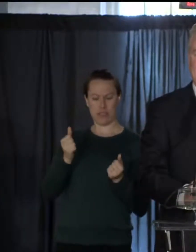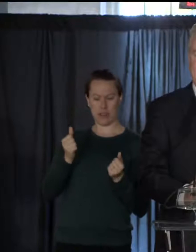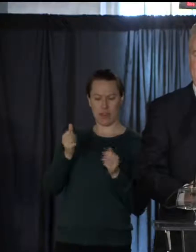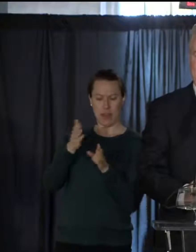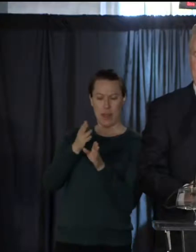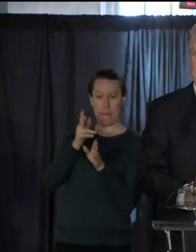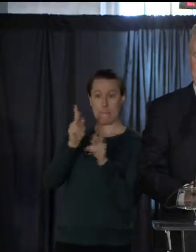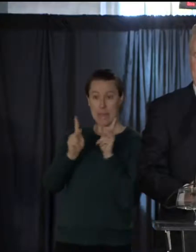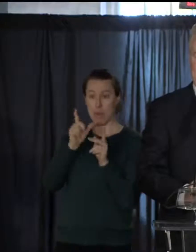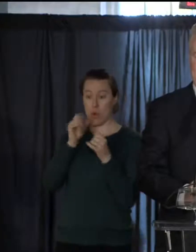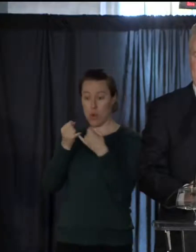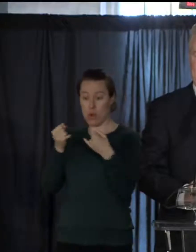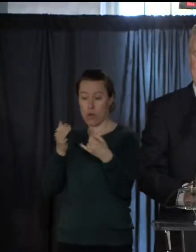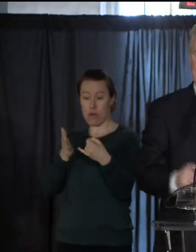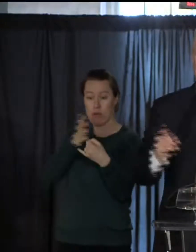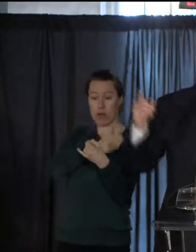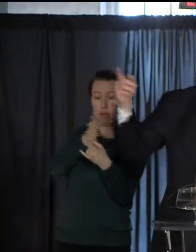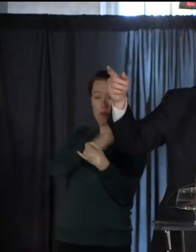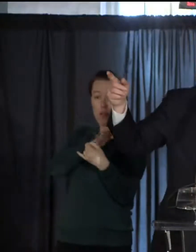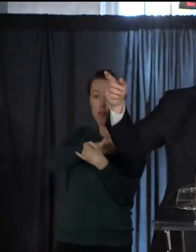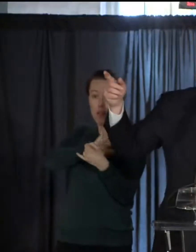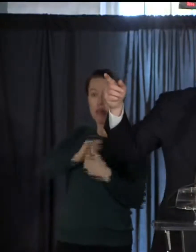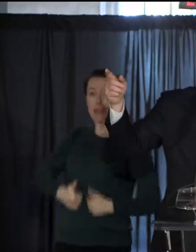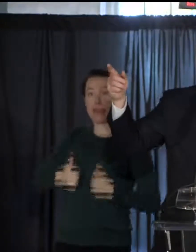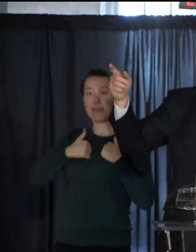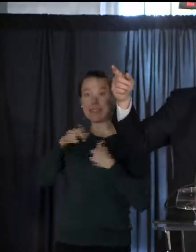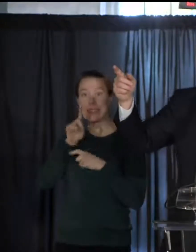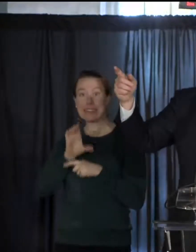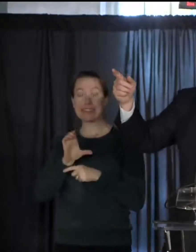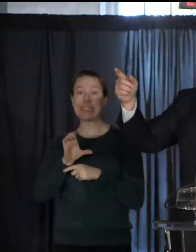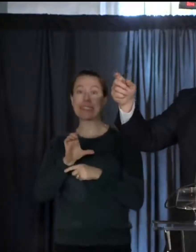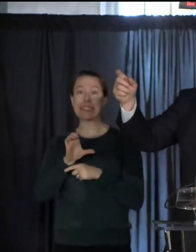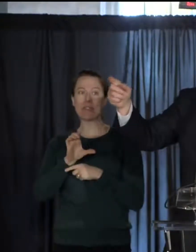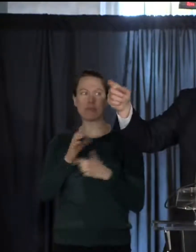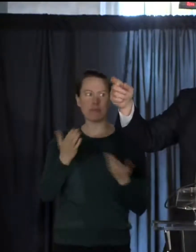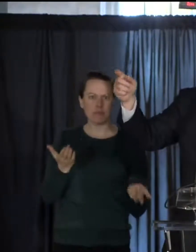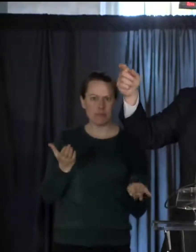COLUMBIA SIDE OF THE LINE NOT HAVING SOMEBODY IN THE HOUSE